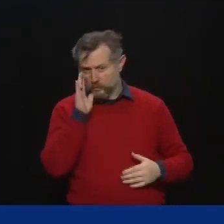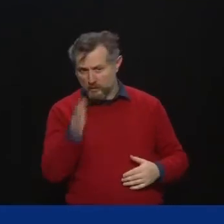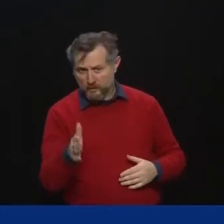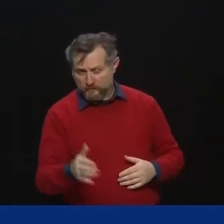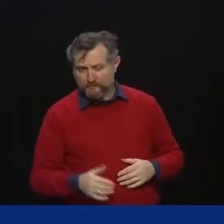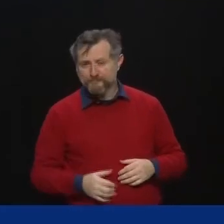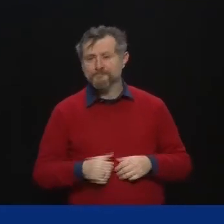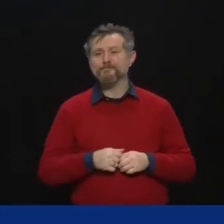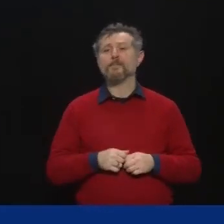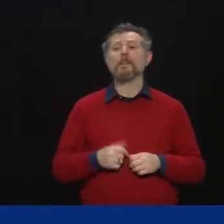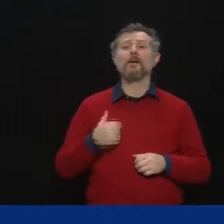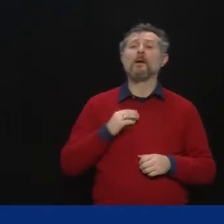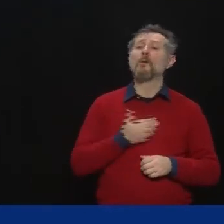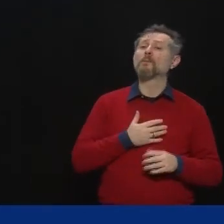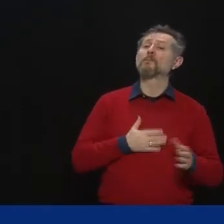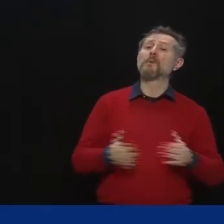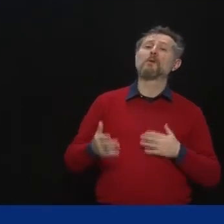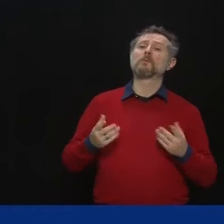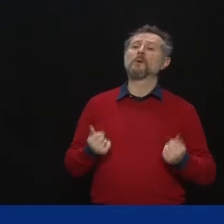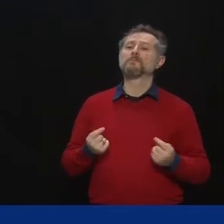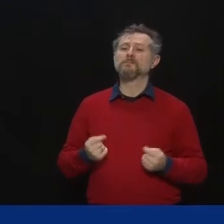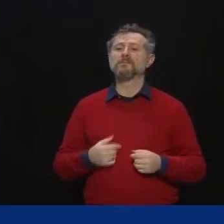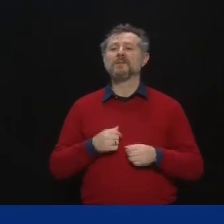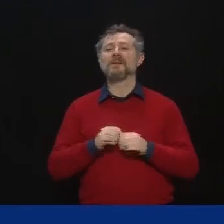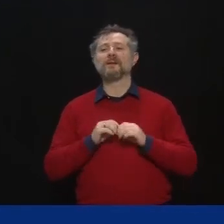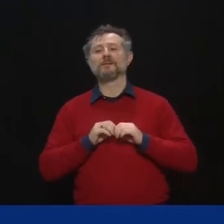BREAK BETWEEN NOW AND JANUARY 3rd WHEN THE KIDS ARE BACK.